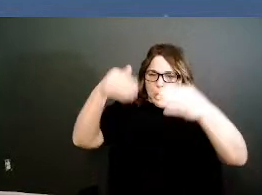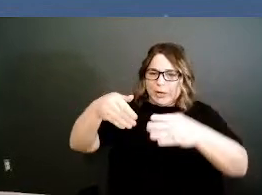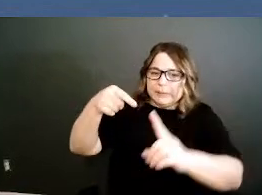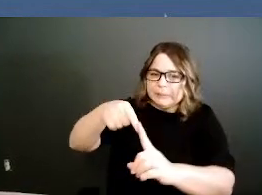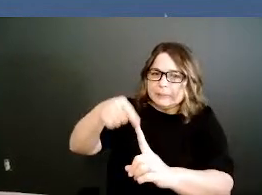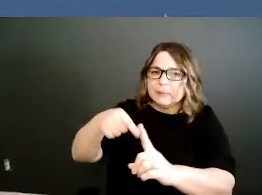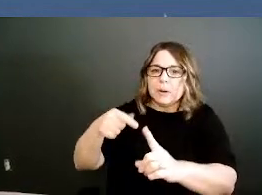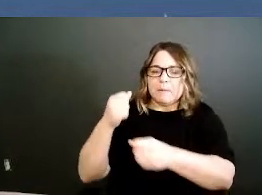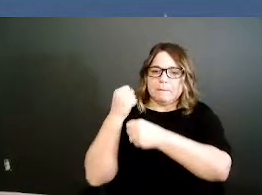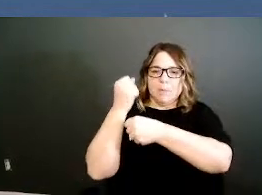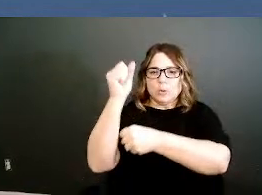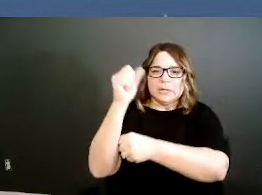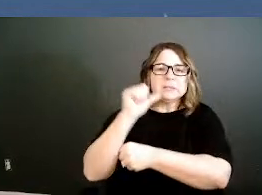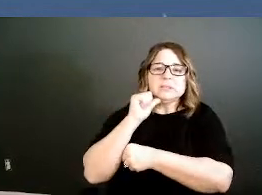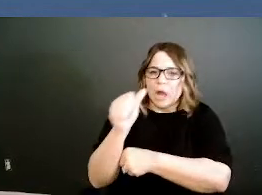TO SCARE OUR CITIZENS, THAT WILL MAKE US MORE SAFE.